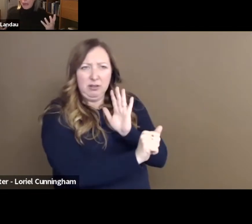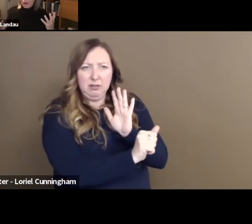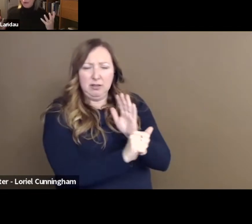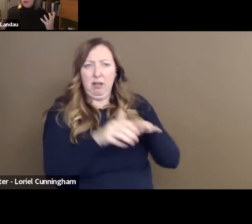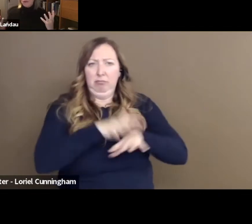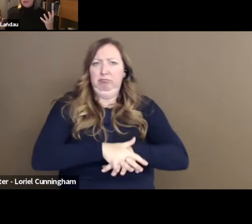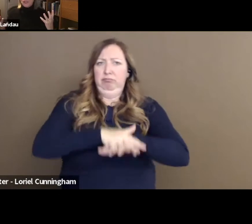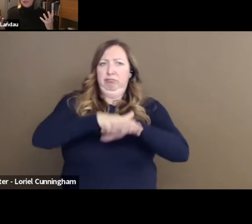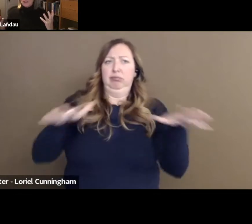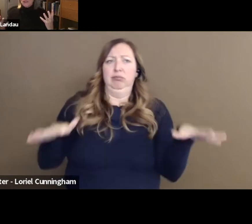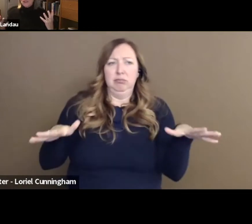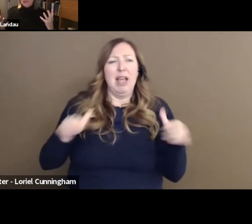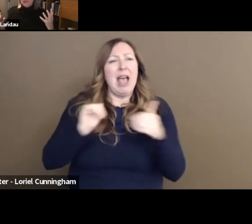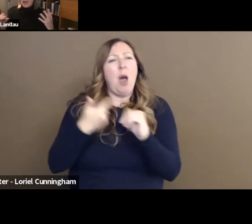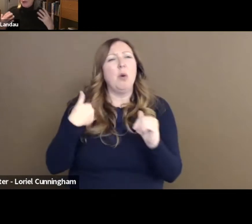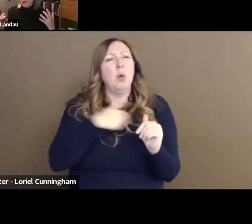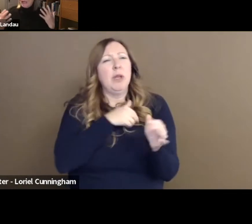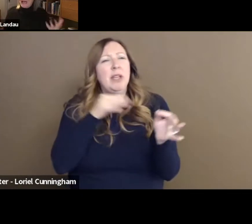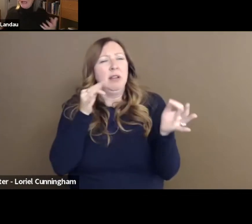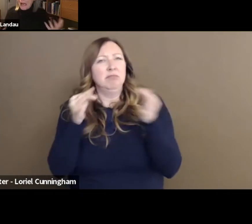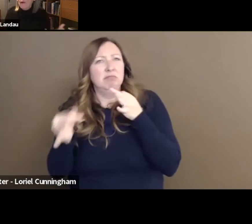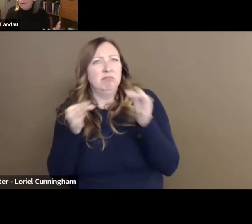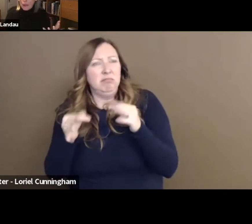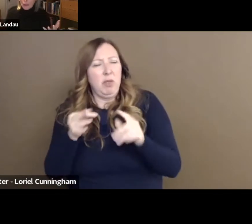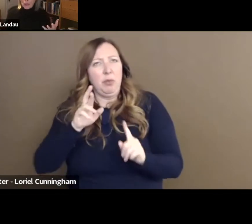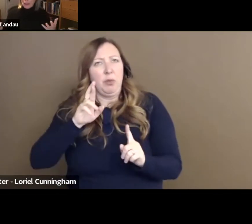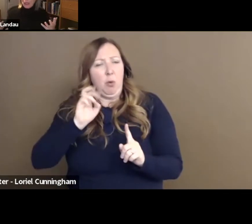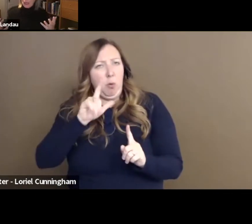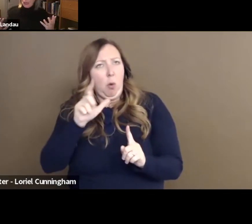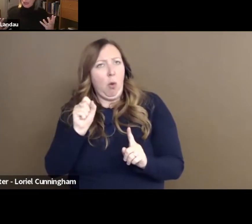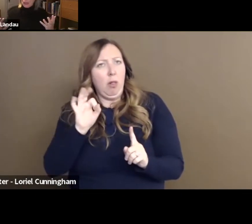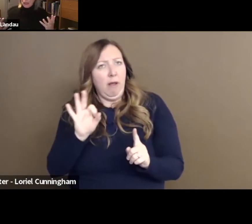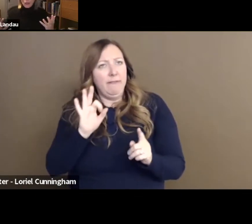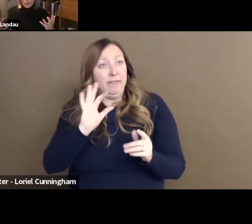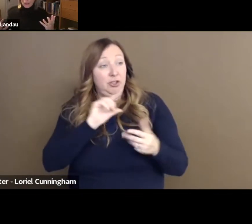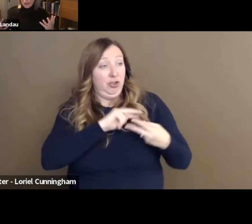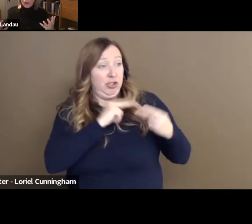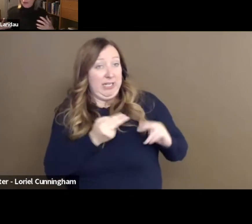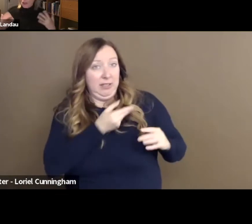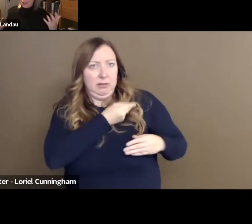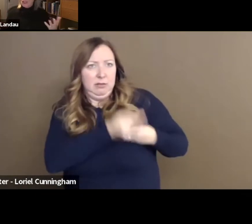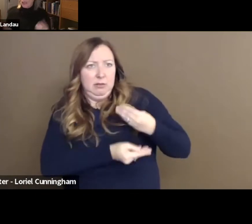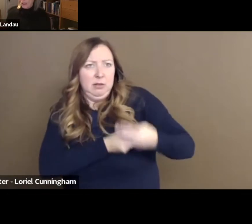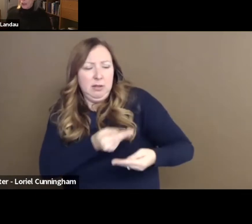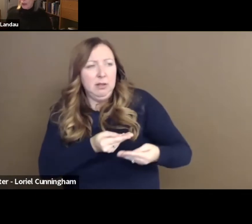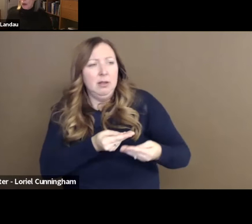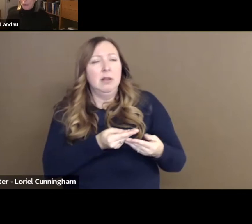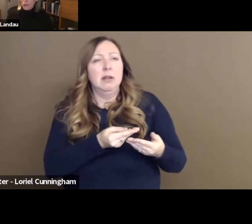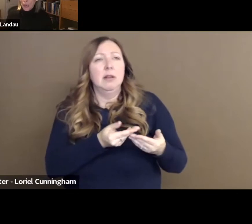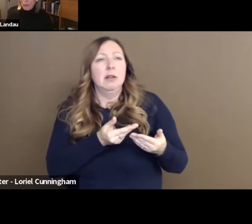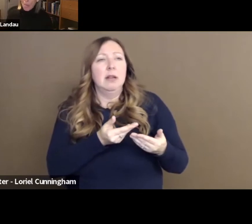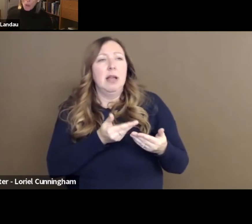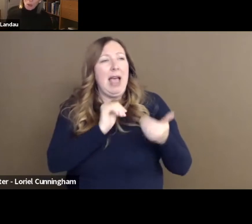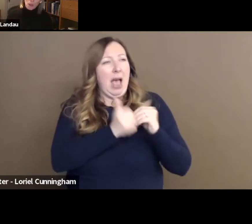the role of genes uh how can we account for this uh in terms of the gene